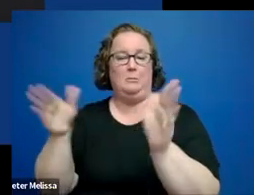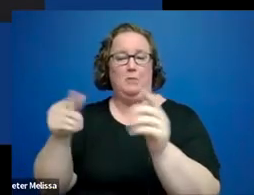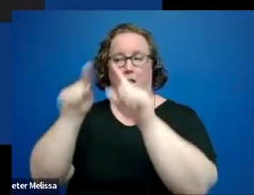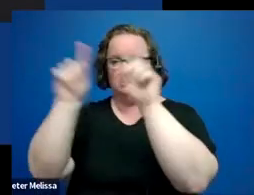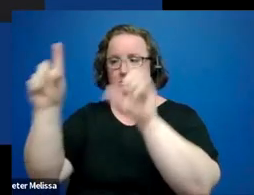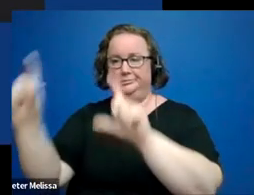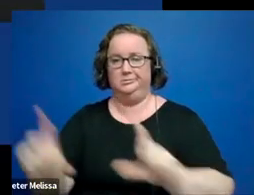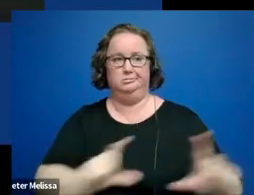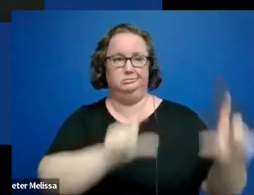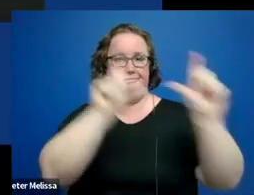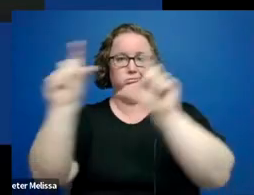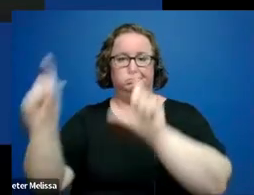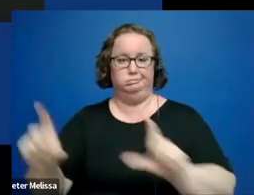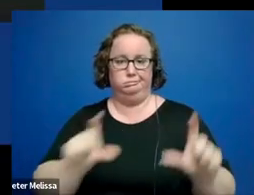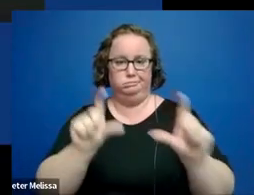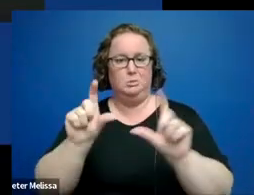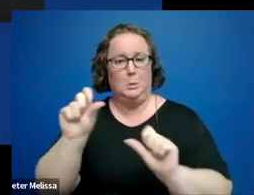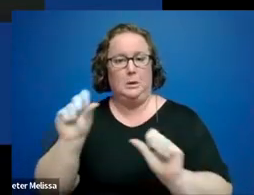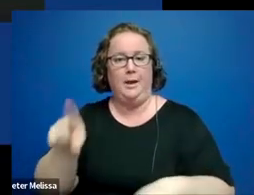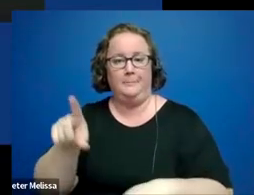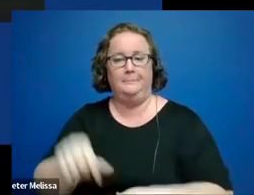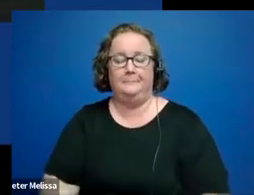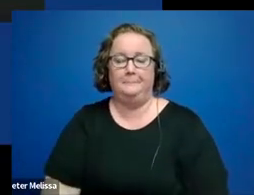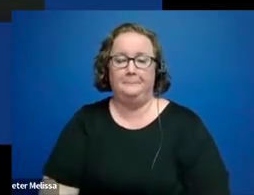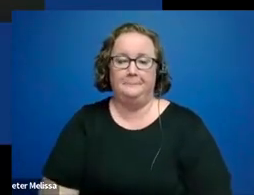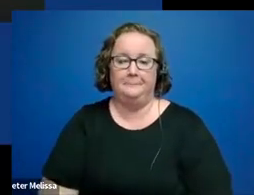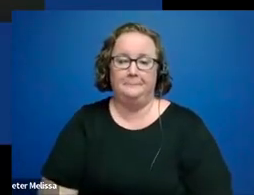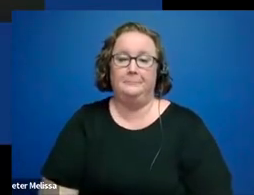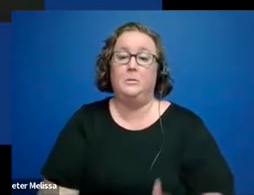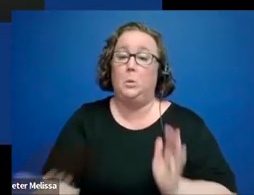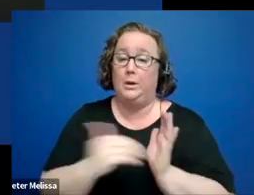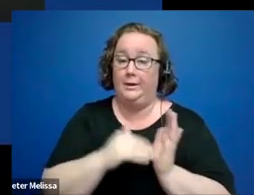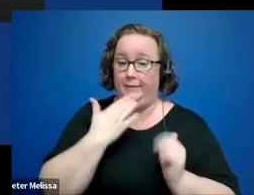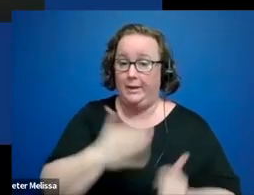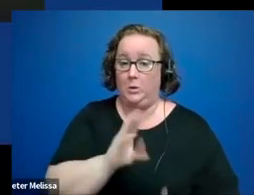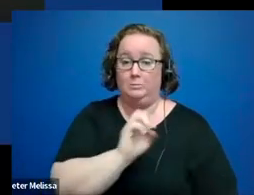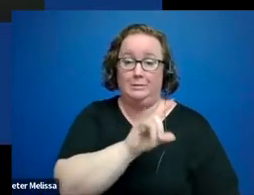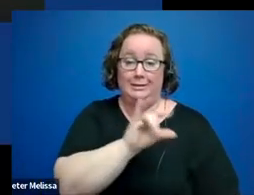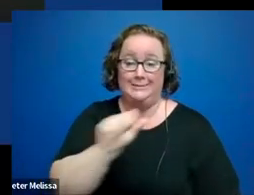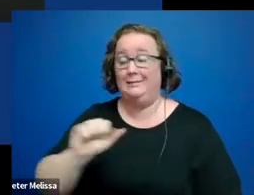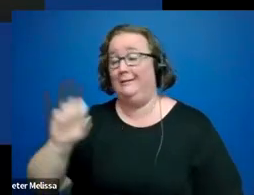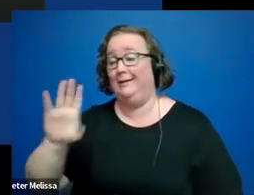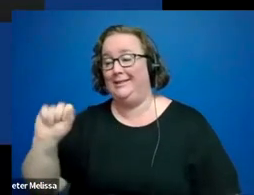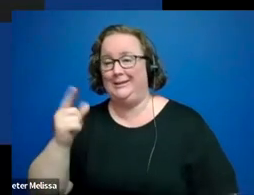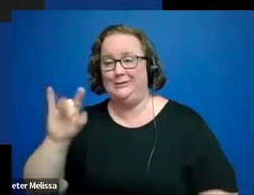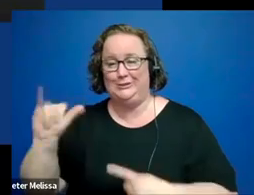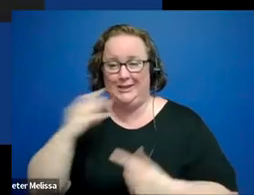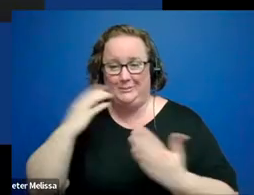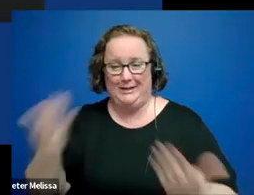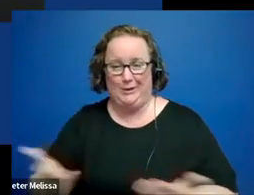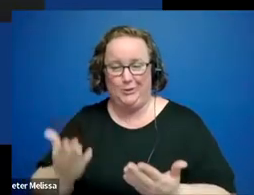around on your screen. Thank you so much to Melissa and Alicia for being here and being our interpreters.